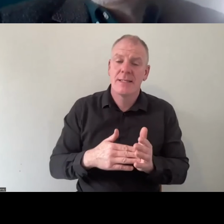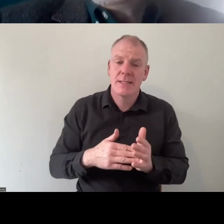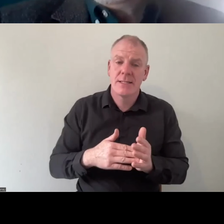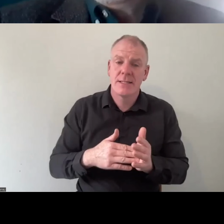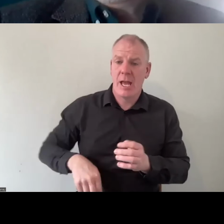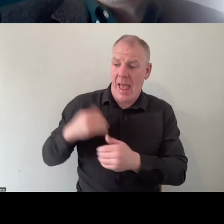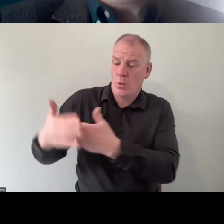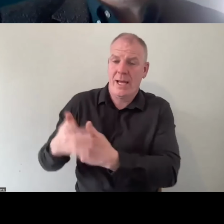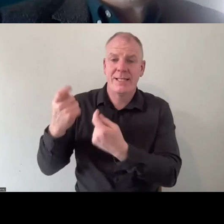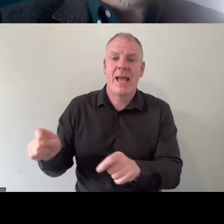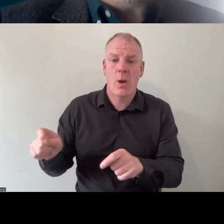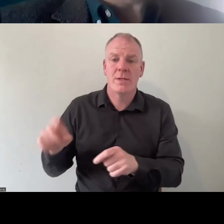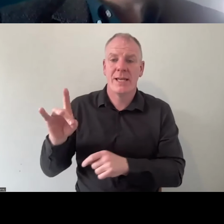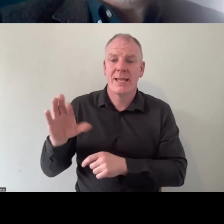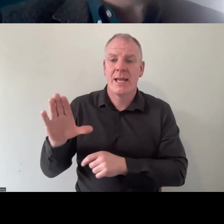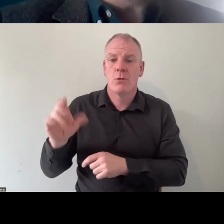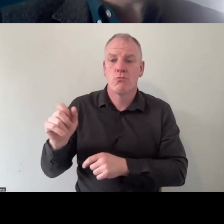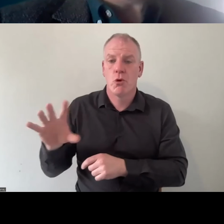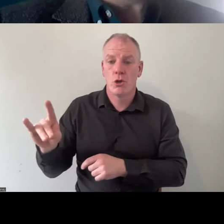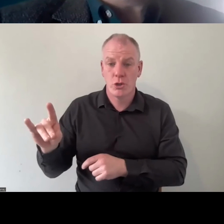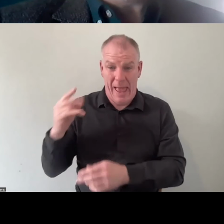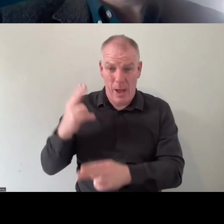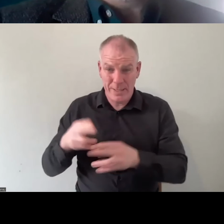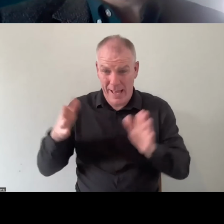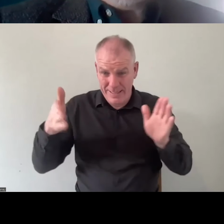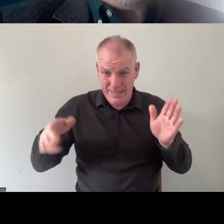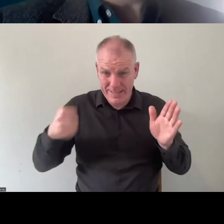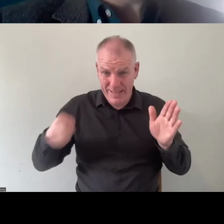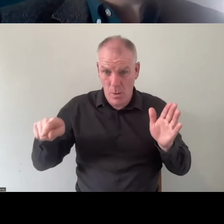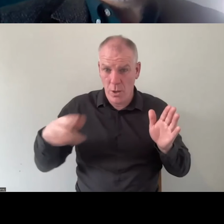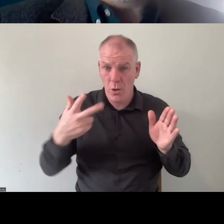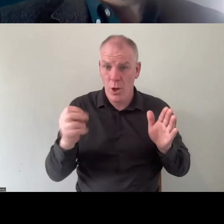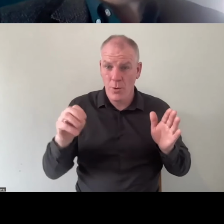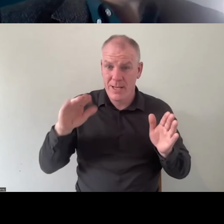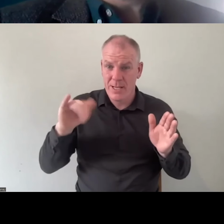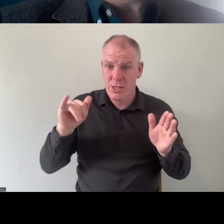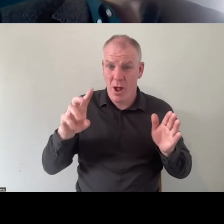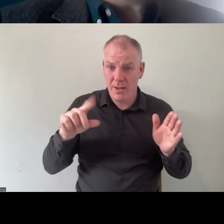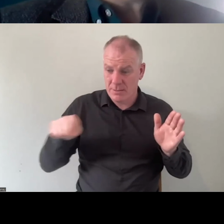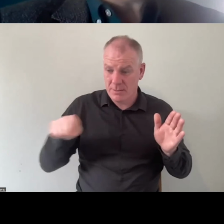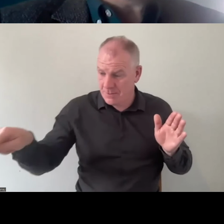only about 300 yards on the outskirts of Kilrush, she had to get public transport